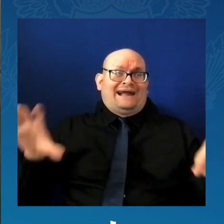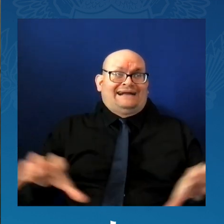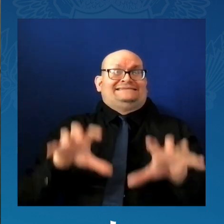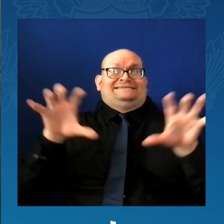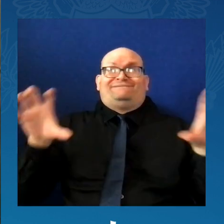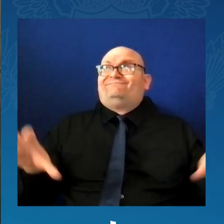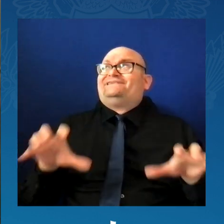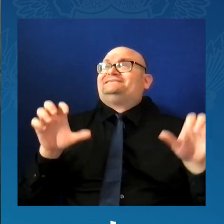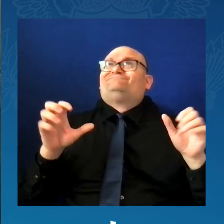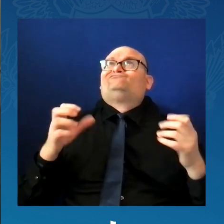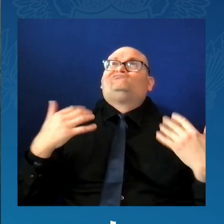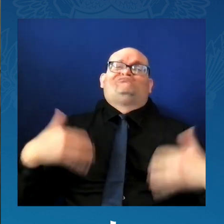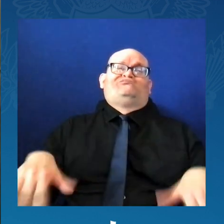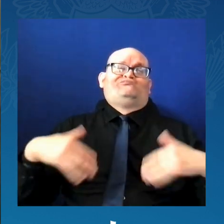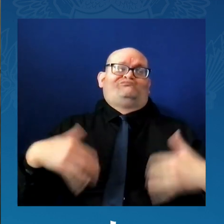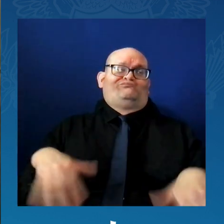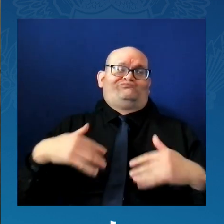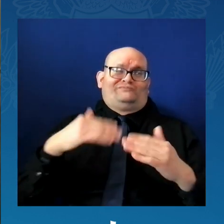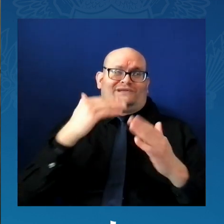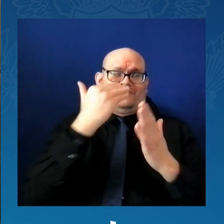and many, many more that are going to occur,